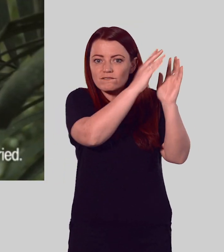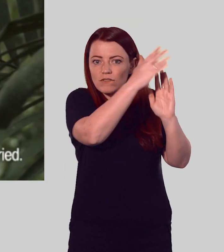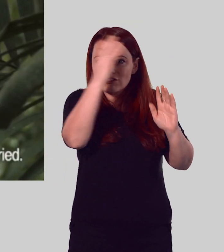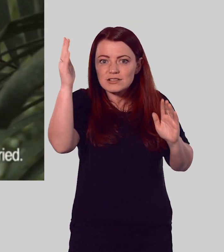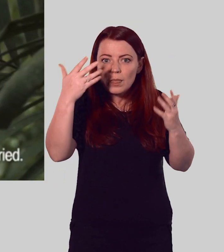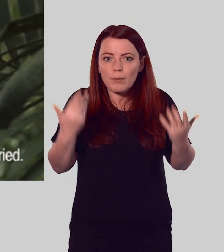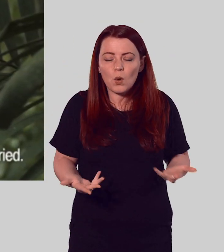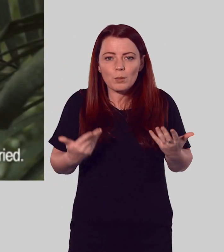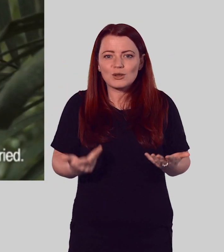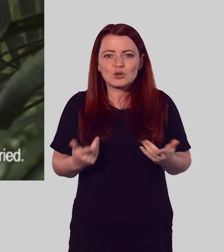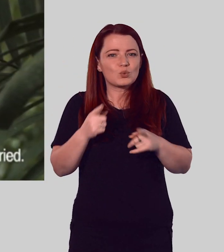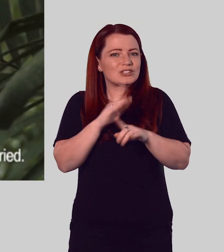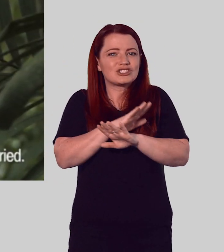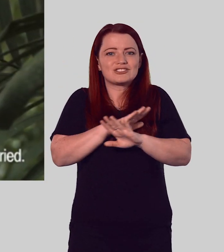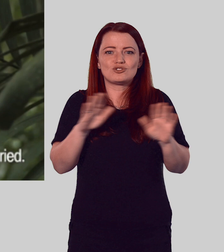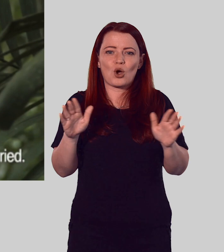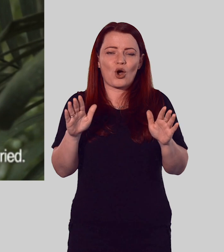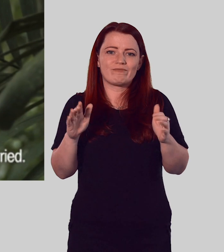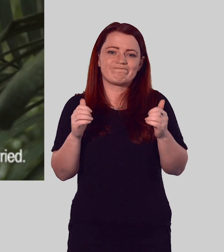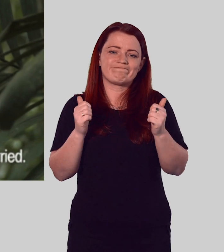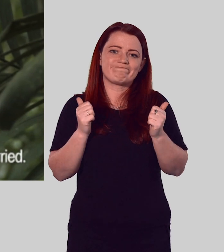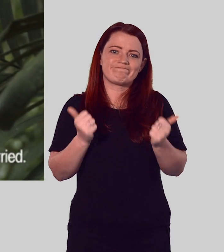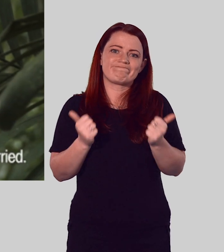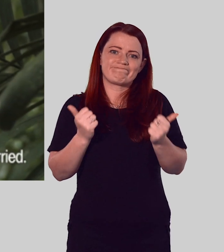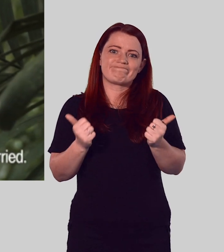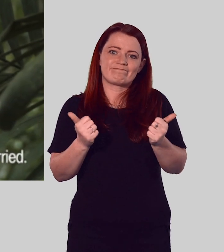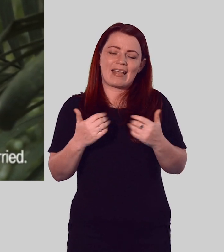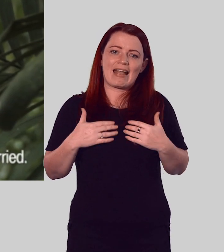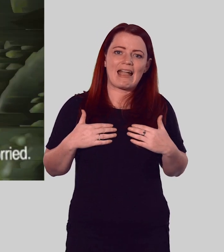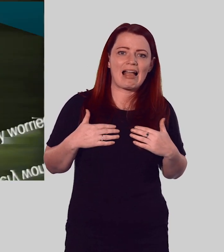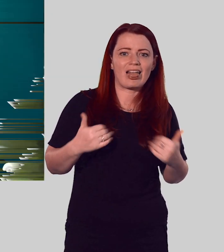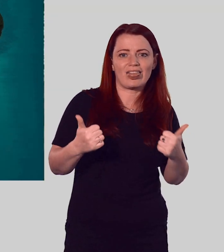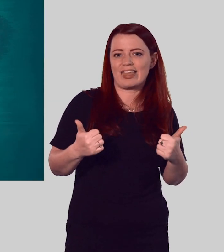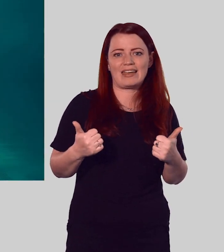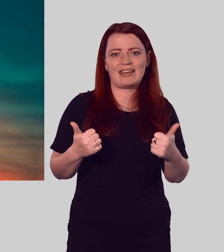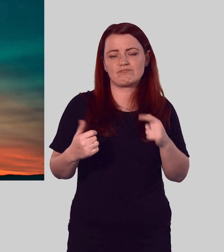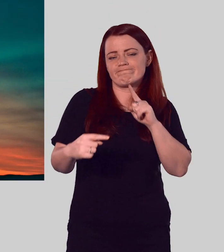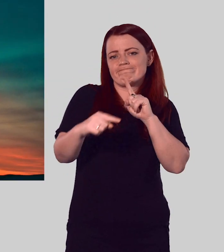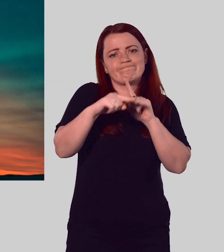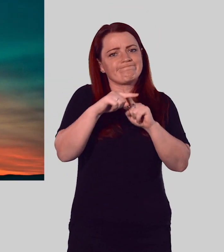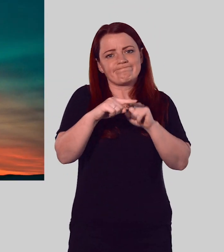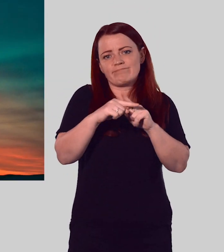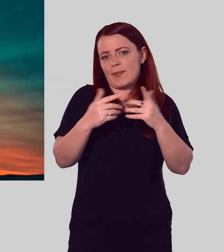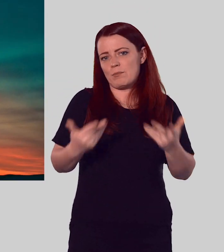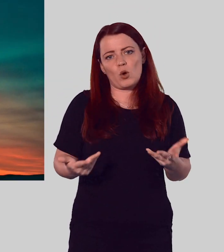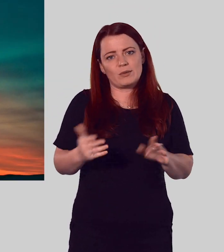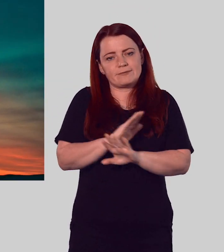is not particularly healthy and good at the moment and we're trying to